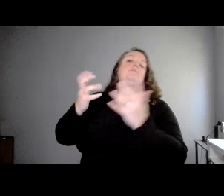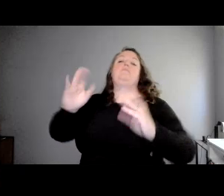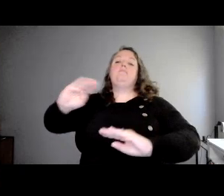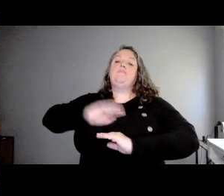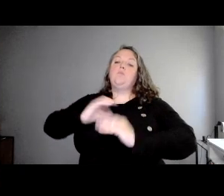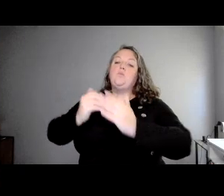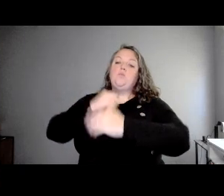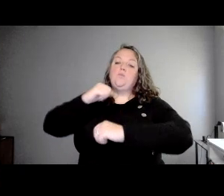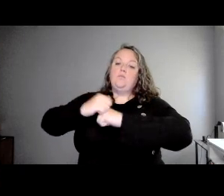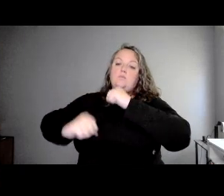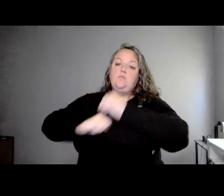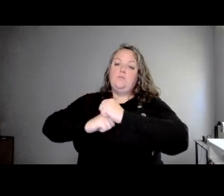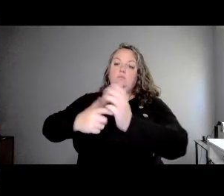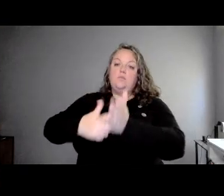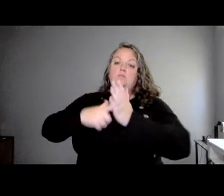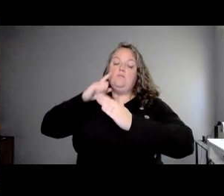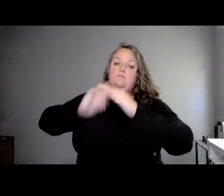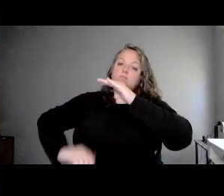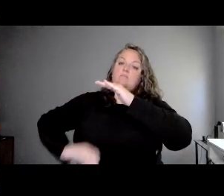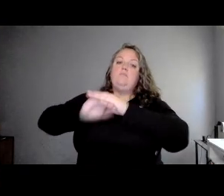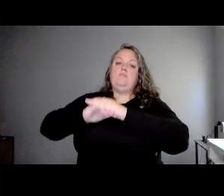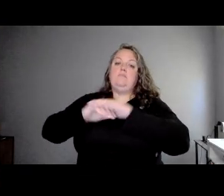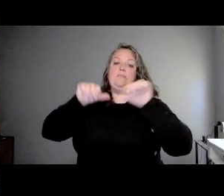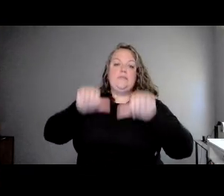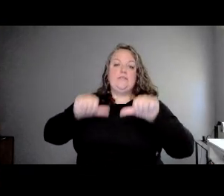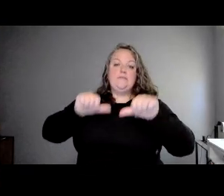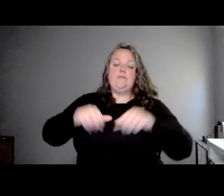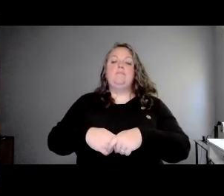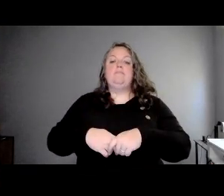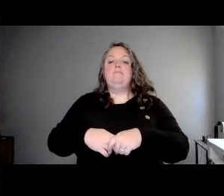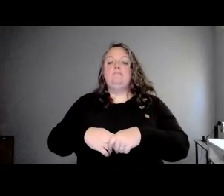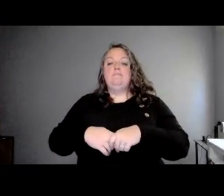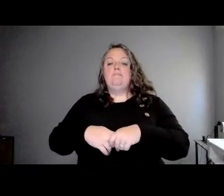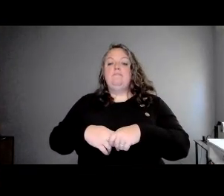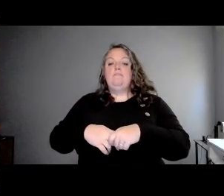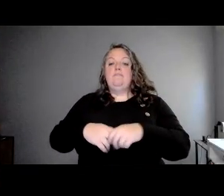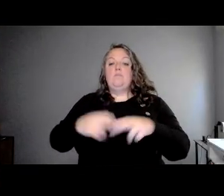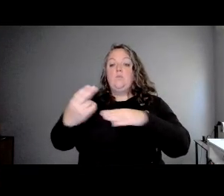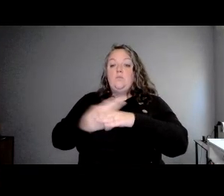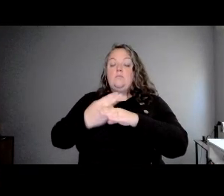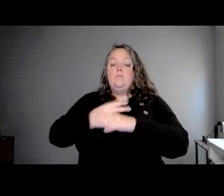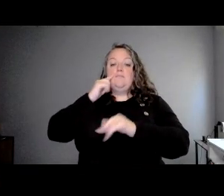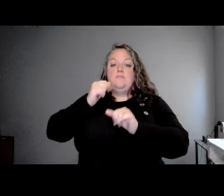the maximum extent feasible. Optimize usability of each pedestrian feature